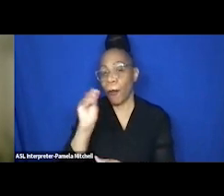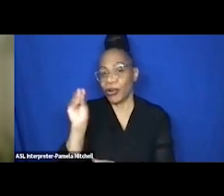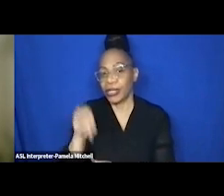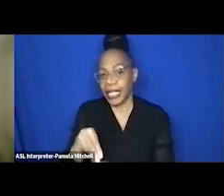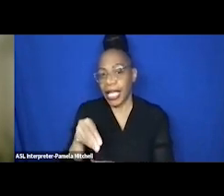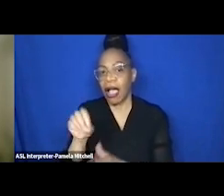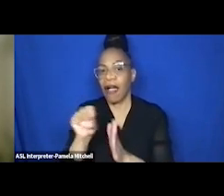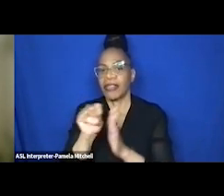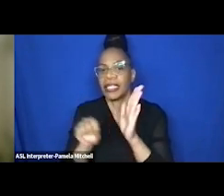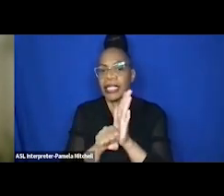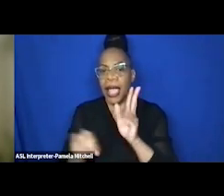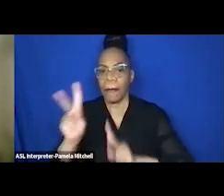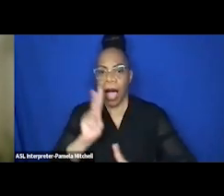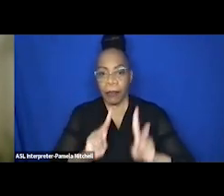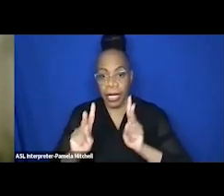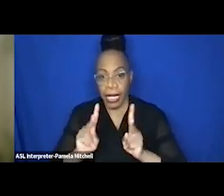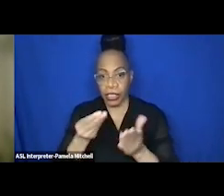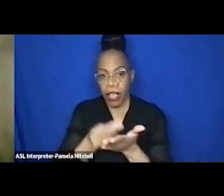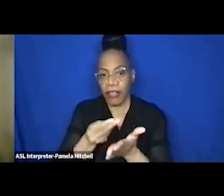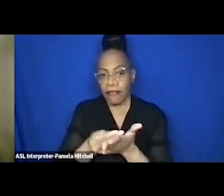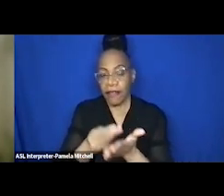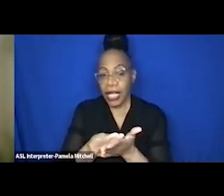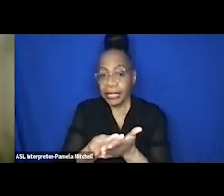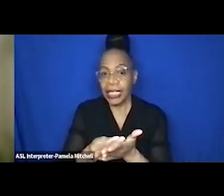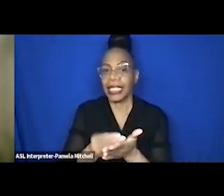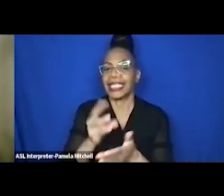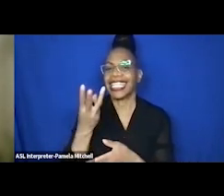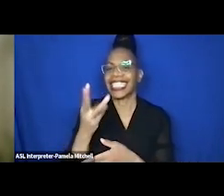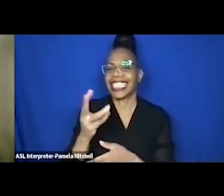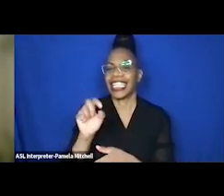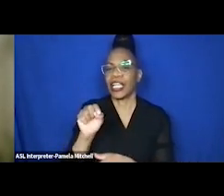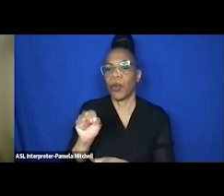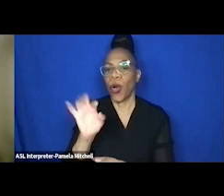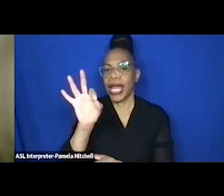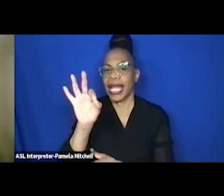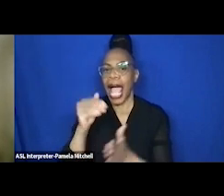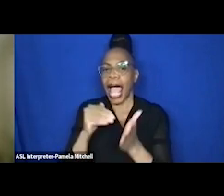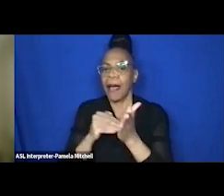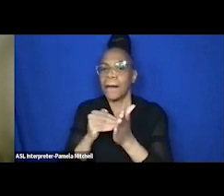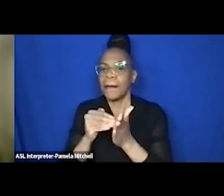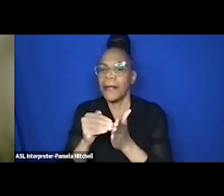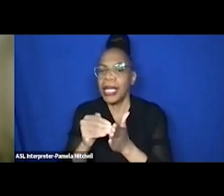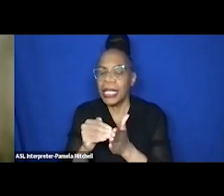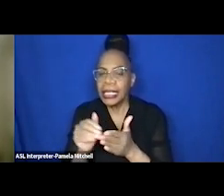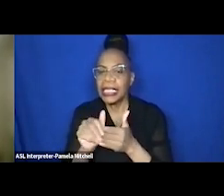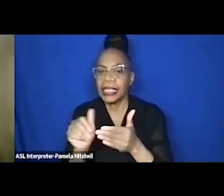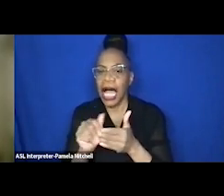In terms of funding, our CoC brings in $16.9 million in annual continuum of care funding